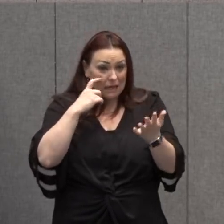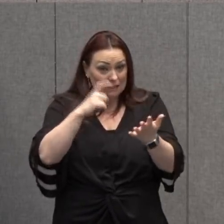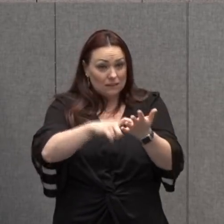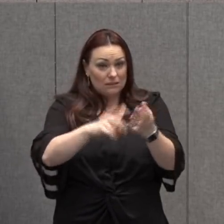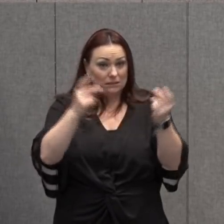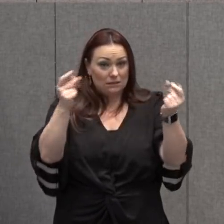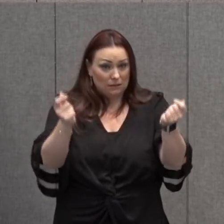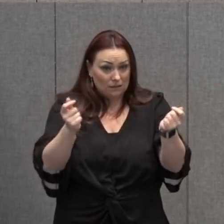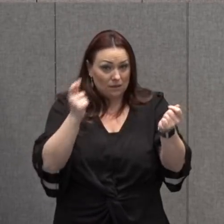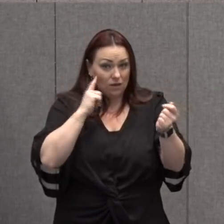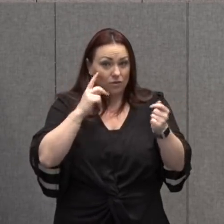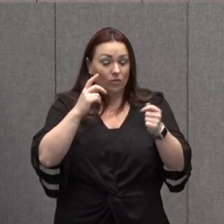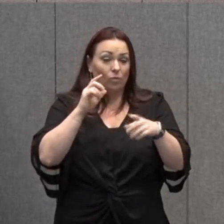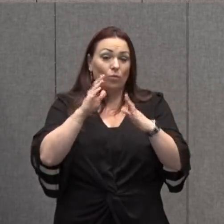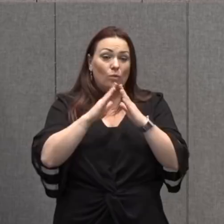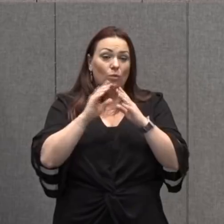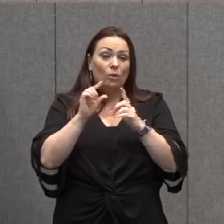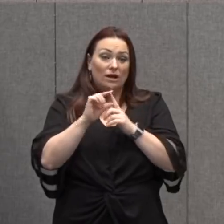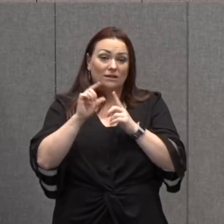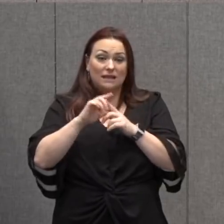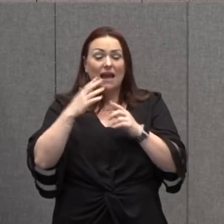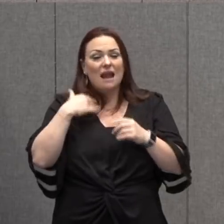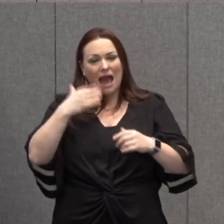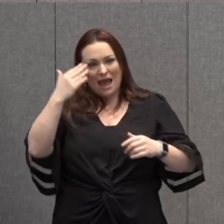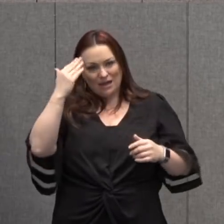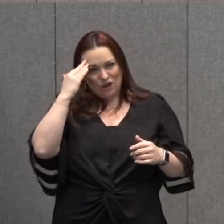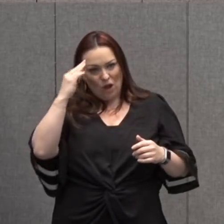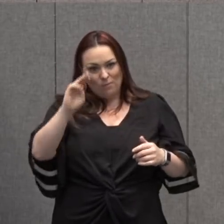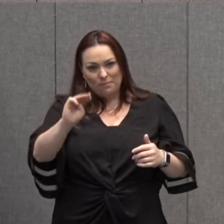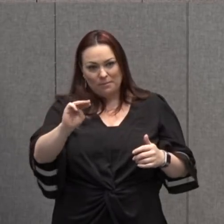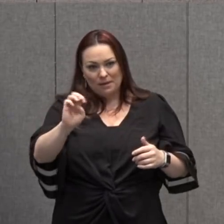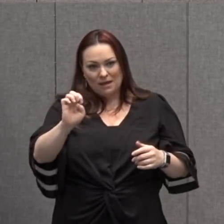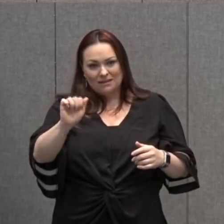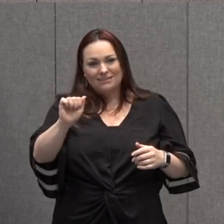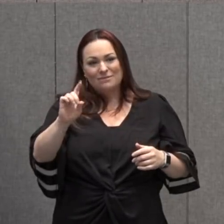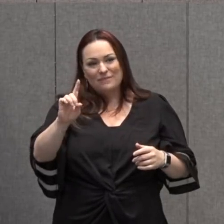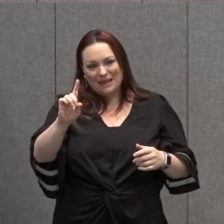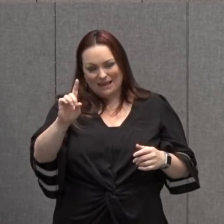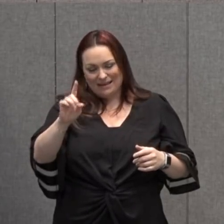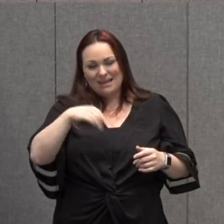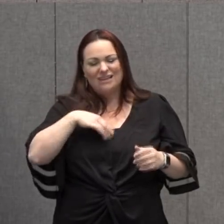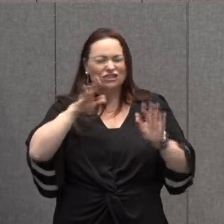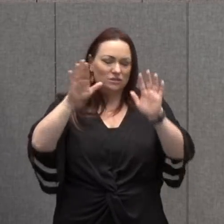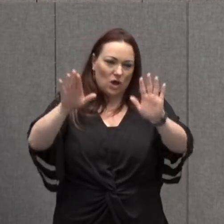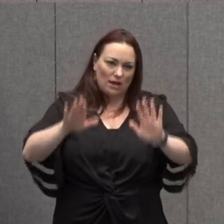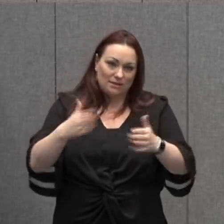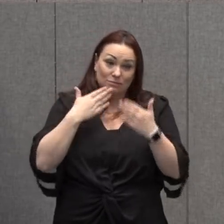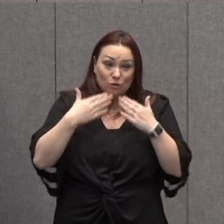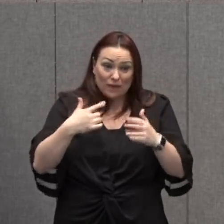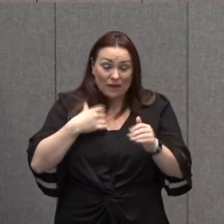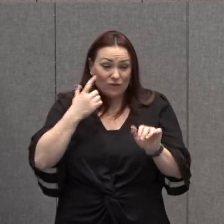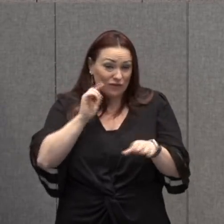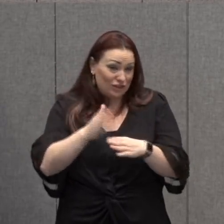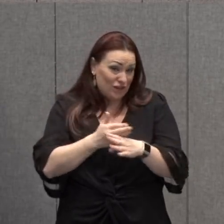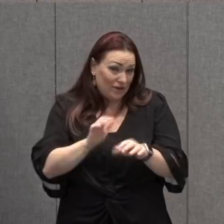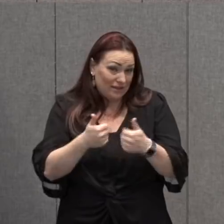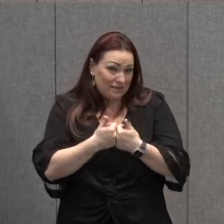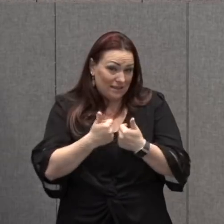And I know Ms. Meade, and she is awesome, so thank you Ms. Meade for this game. - Yeah, okay. Ready, And I didn't use card stock, I should have.